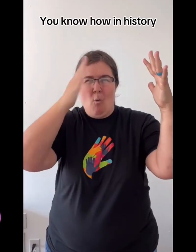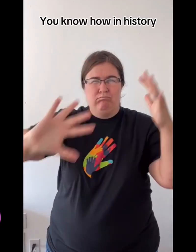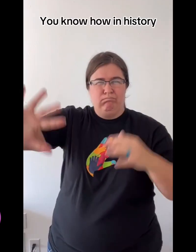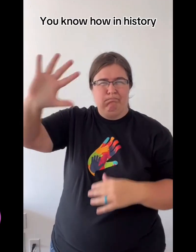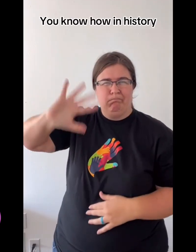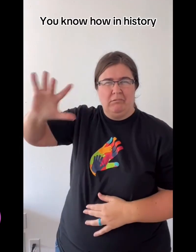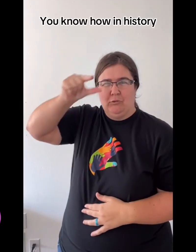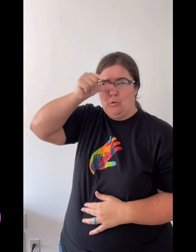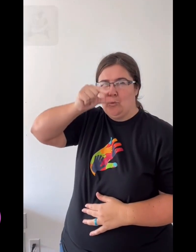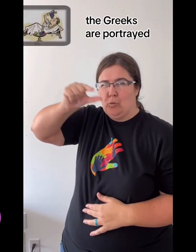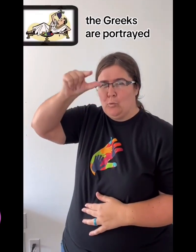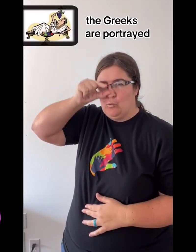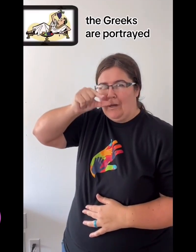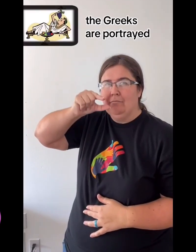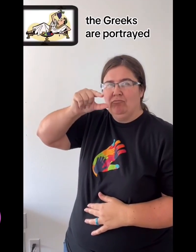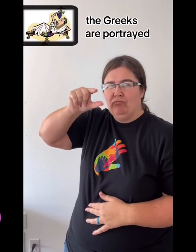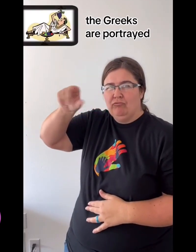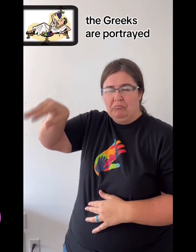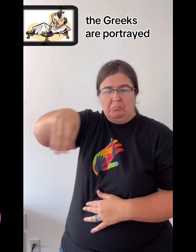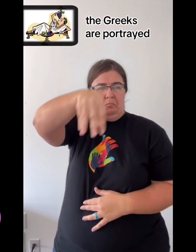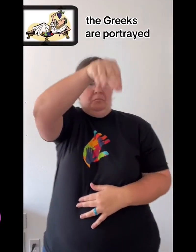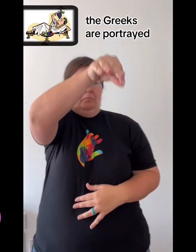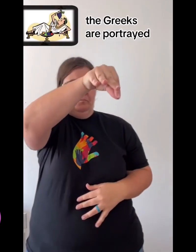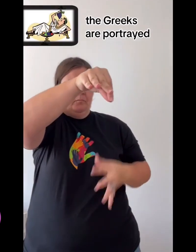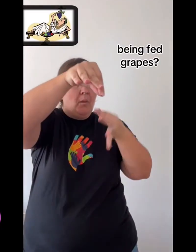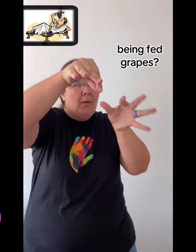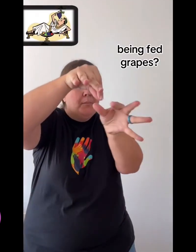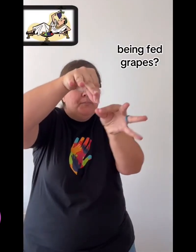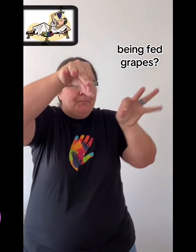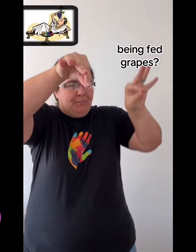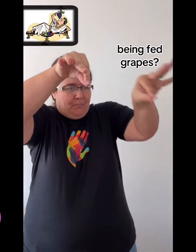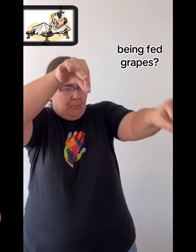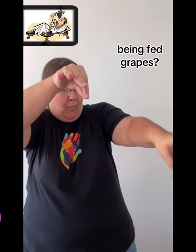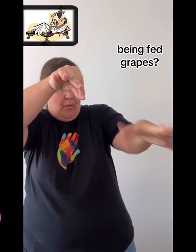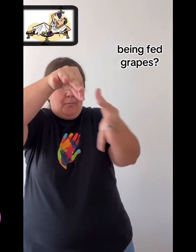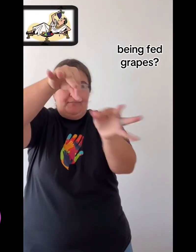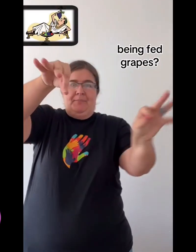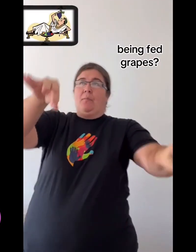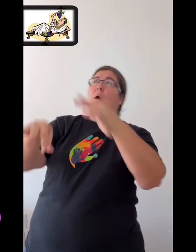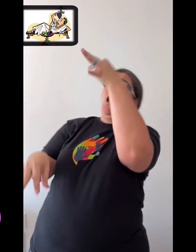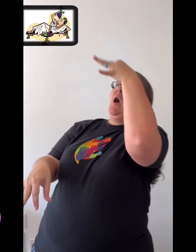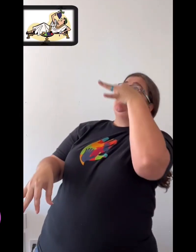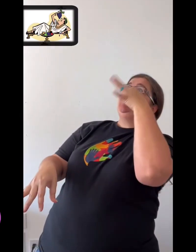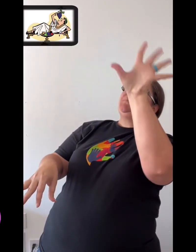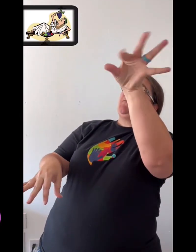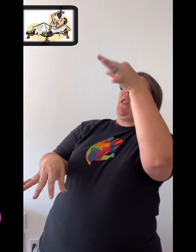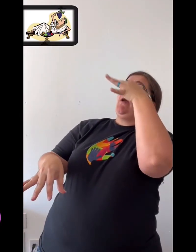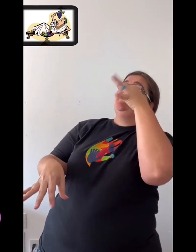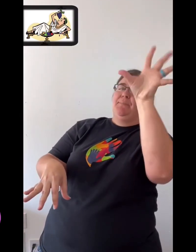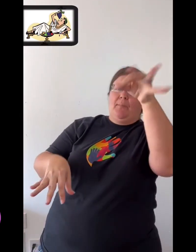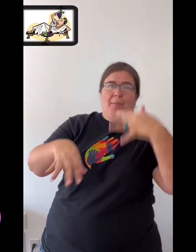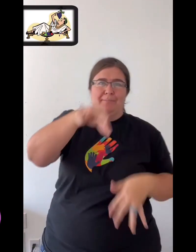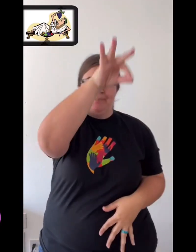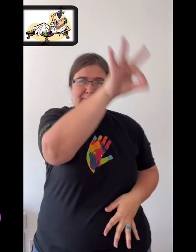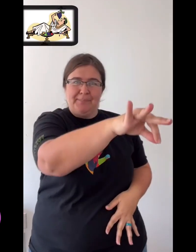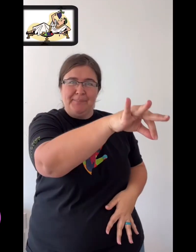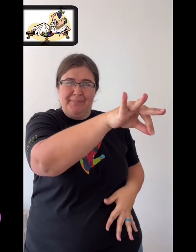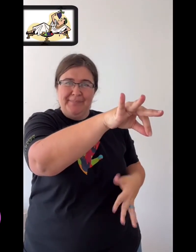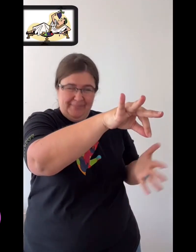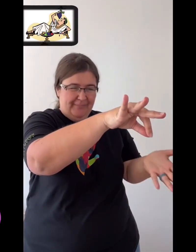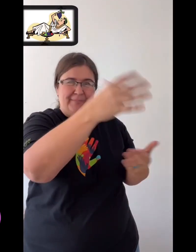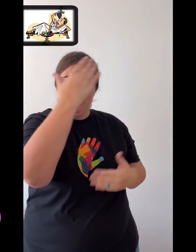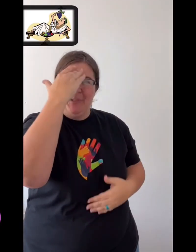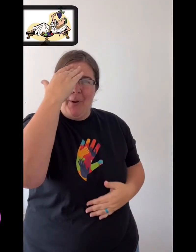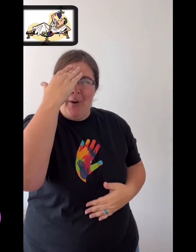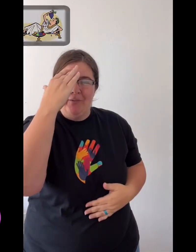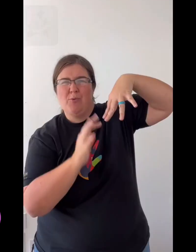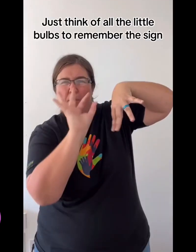You know how in history the Greeks are portrayed being fed grapes.